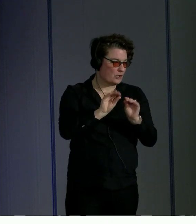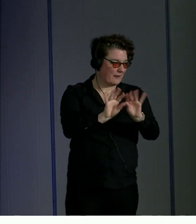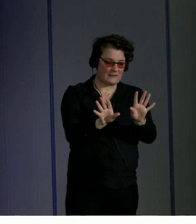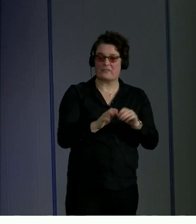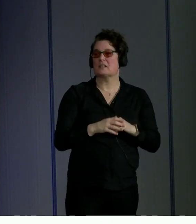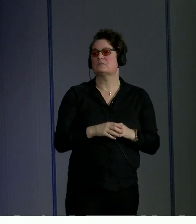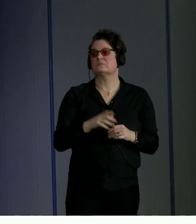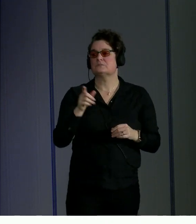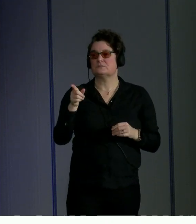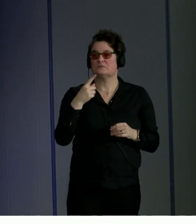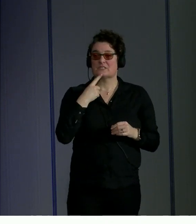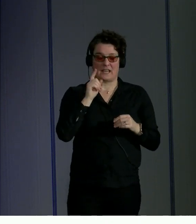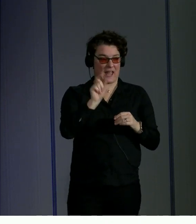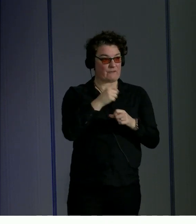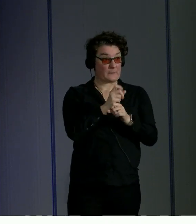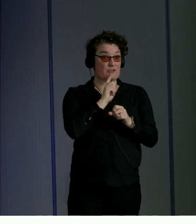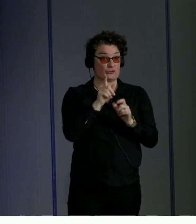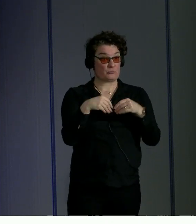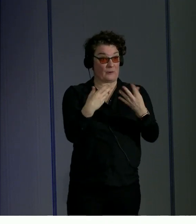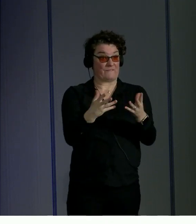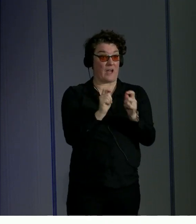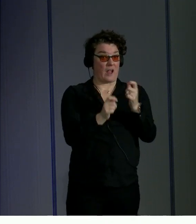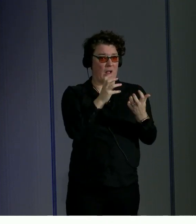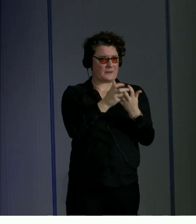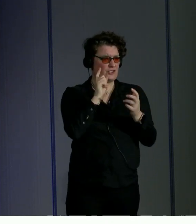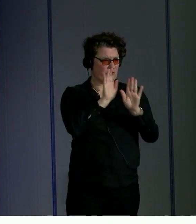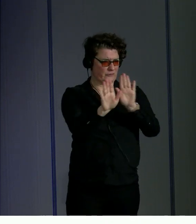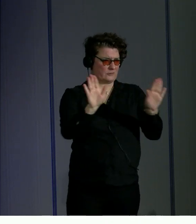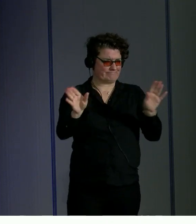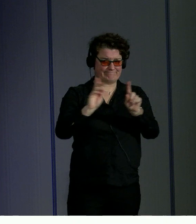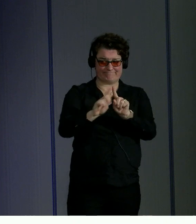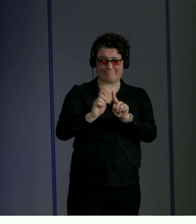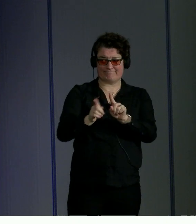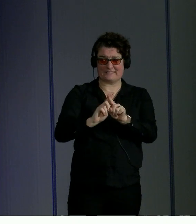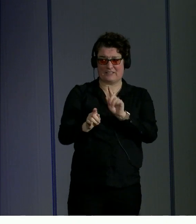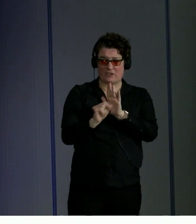get accommodations for the different types of identities and populations.